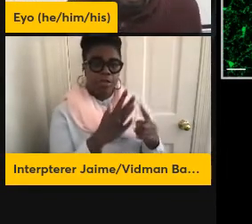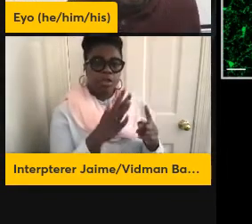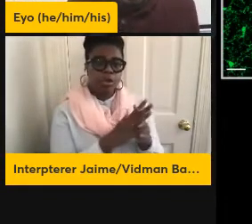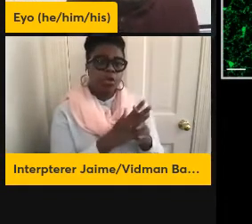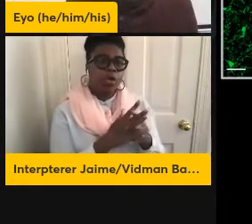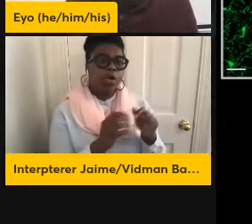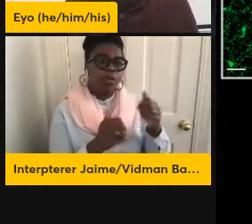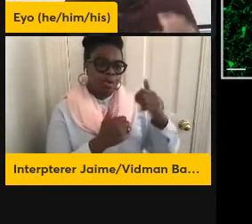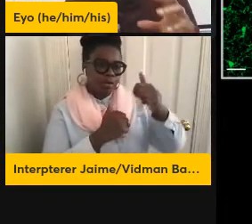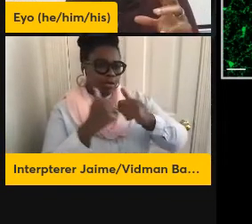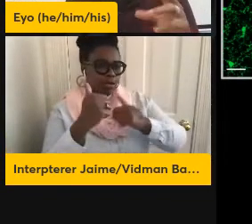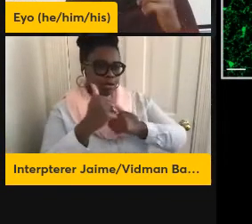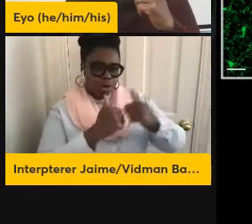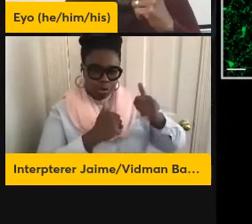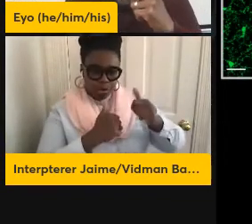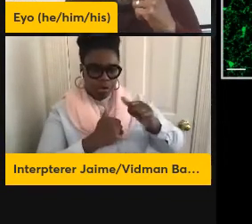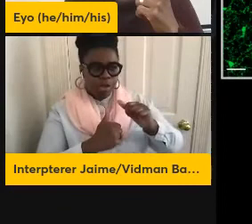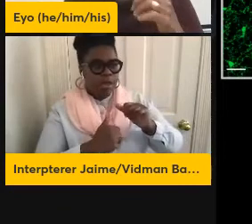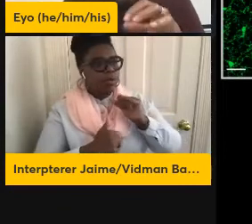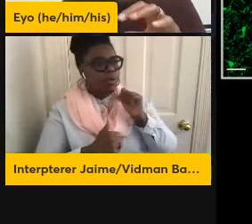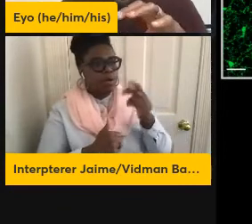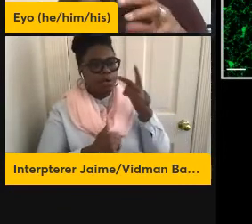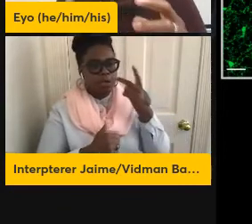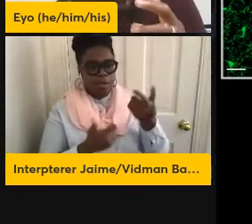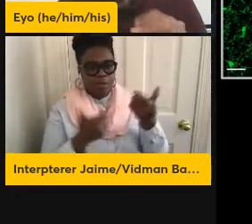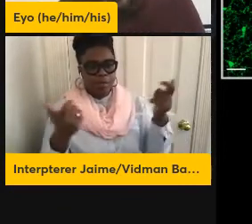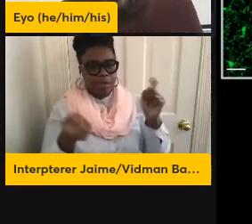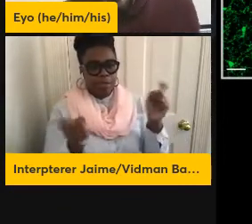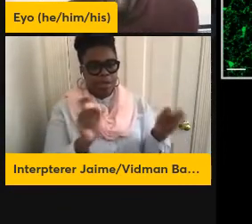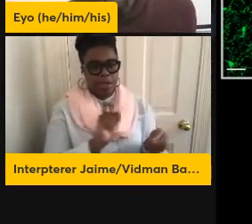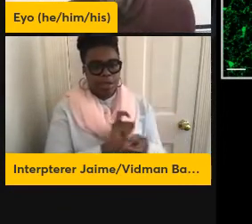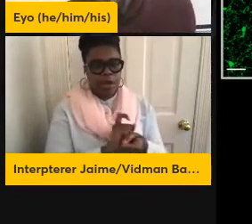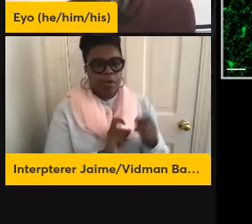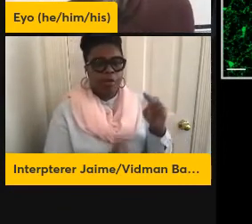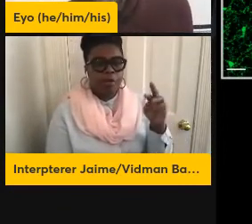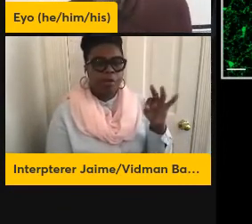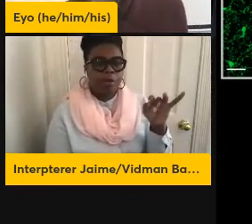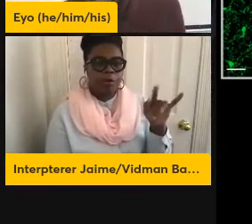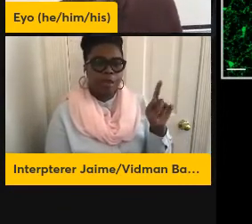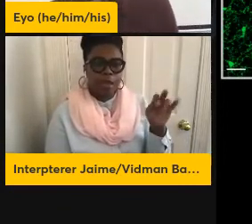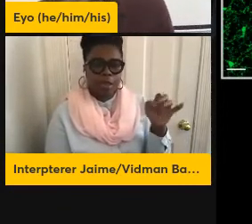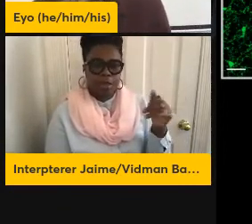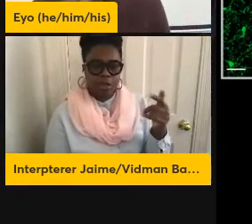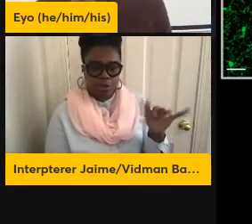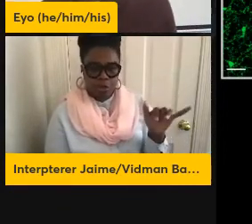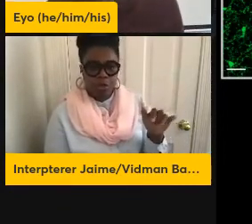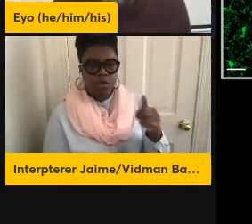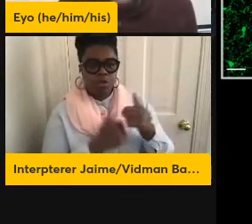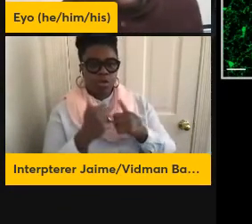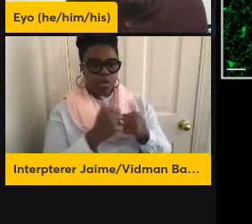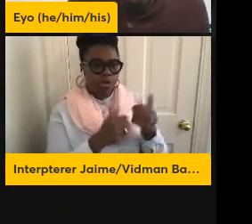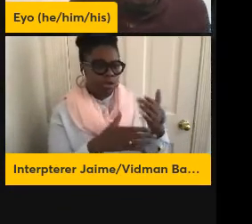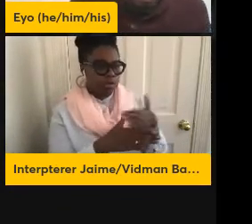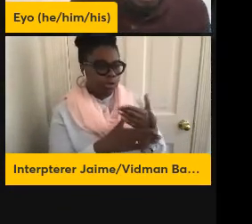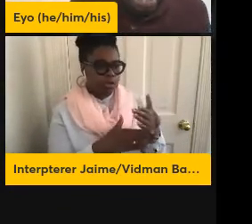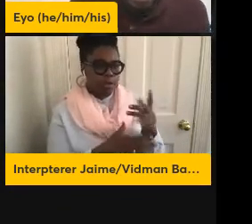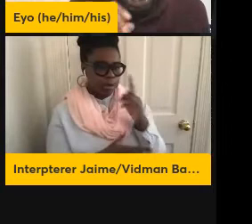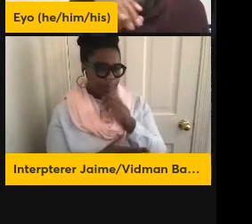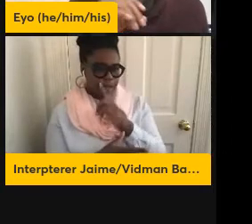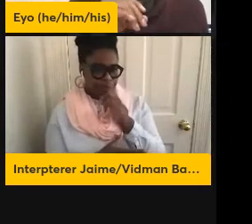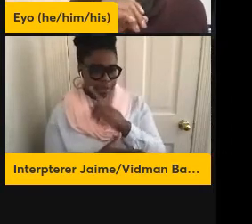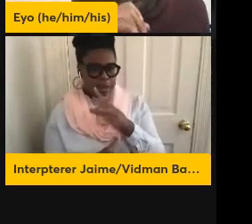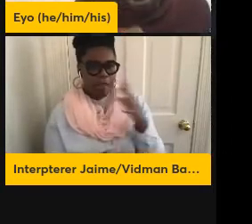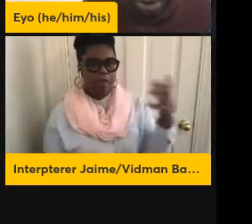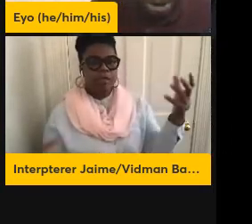see a significant difference in the morphological structure between these mice. So to summarize what I've shown you so far,